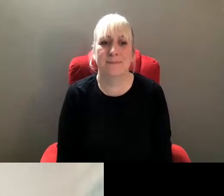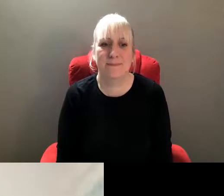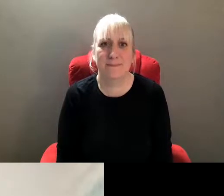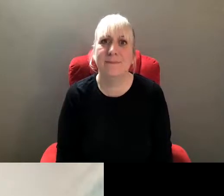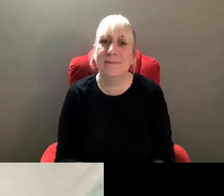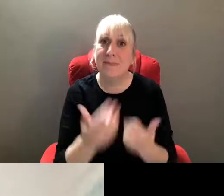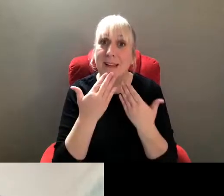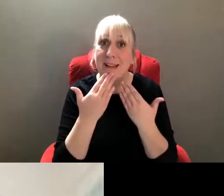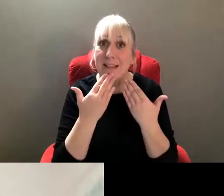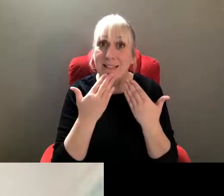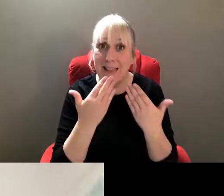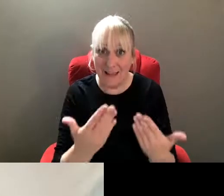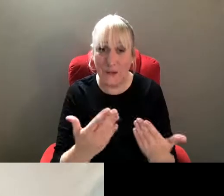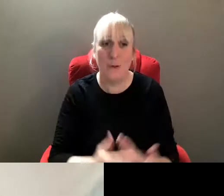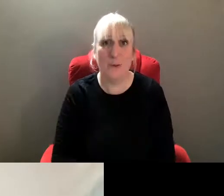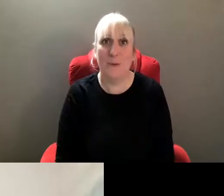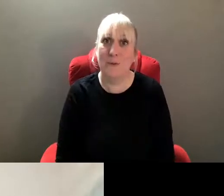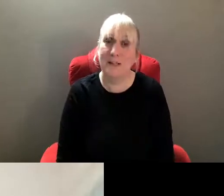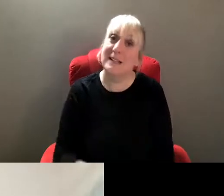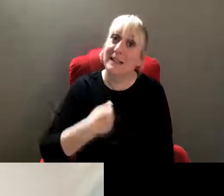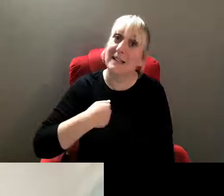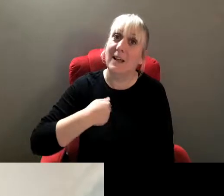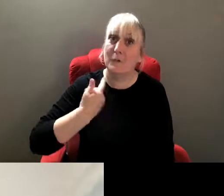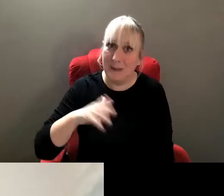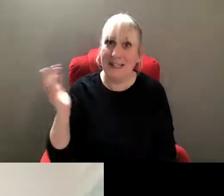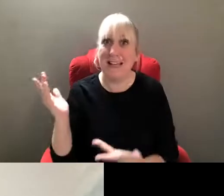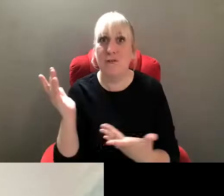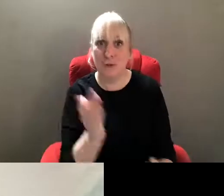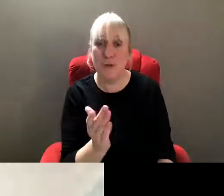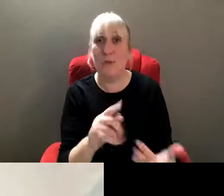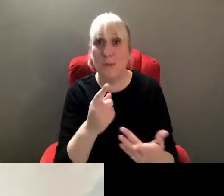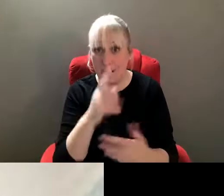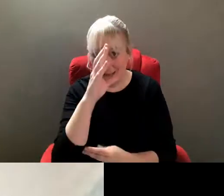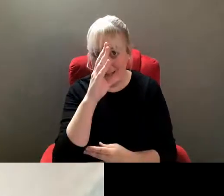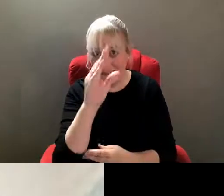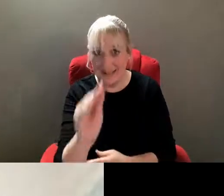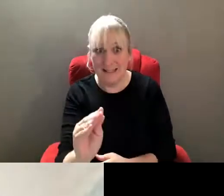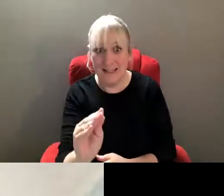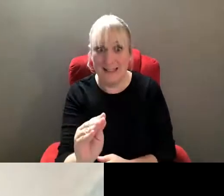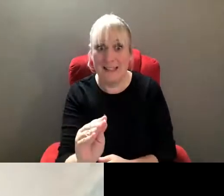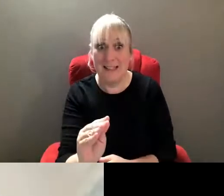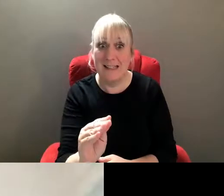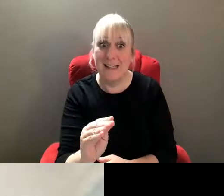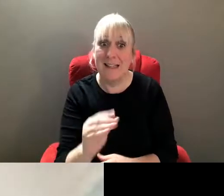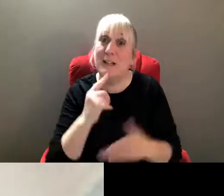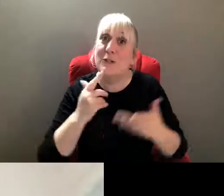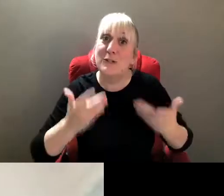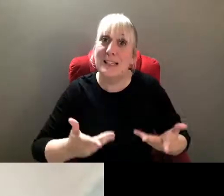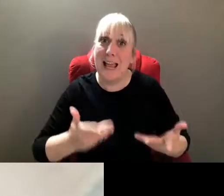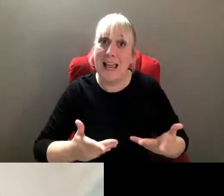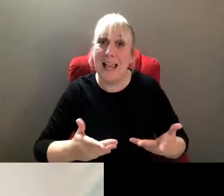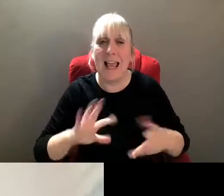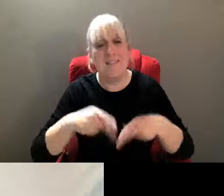i've already been introduced but uh to say what i am today i'm wearing glasses i have very short